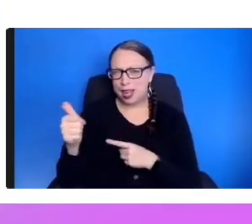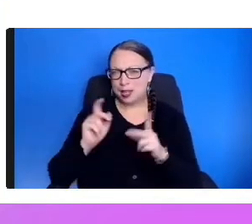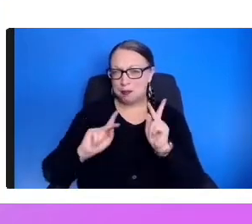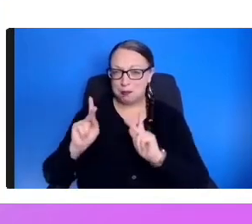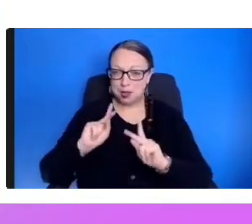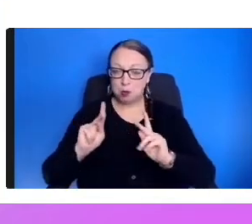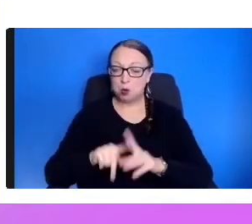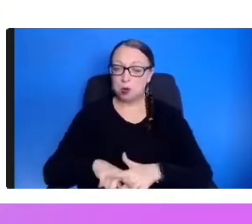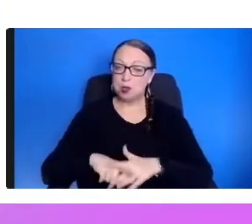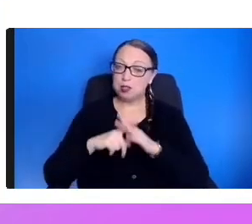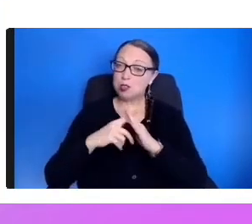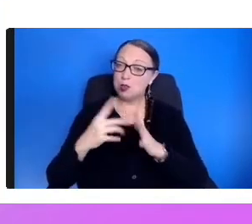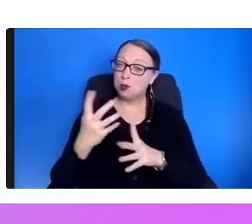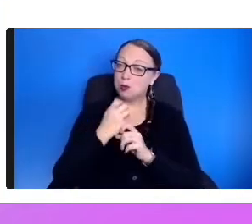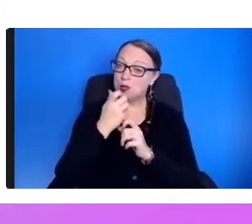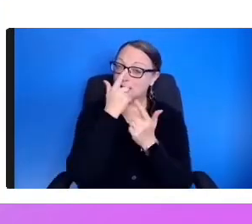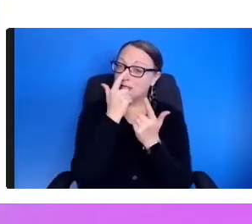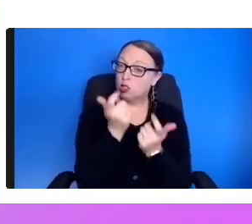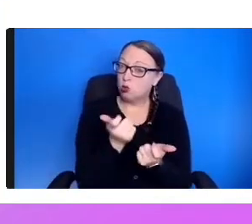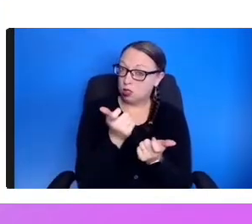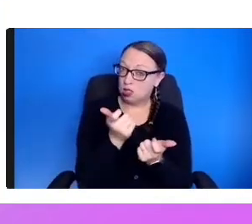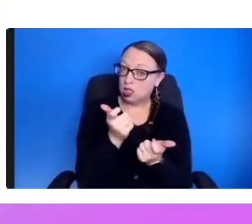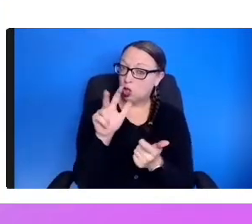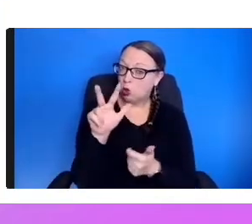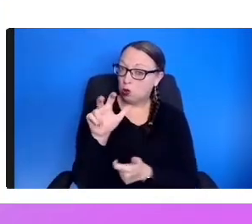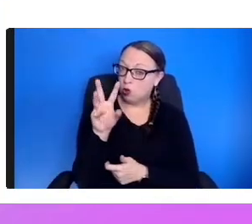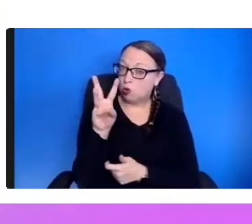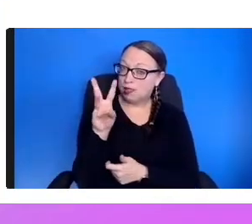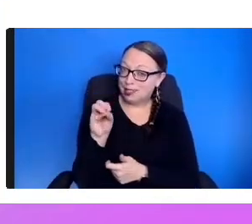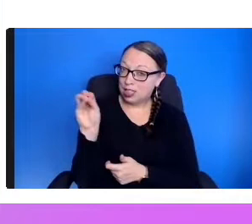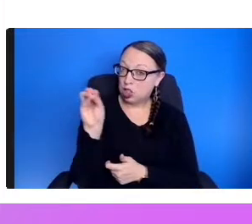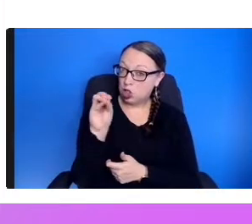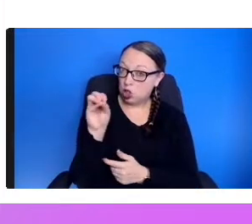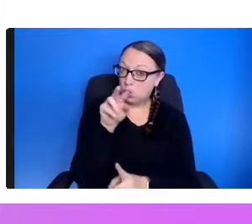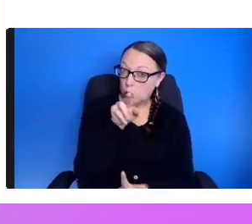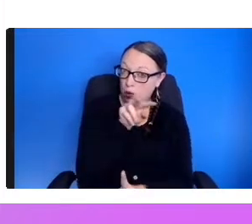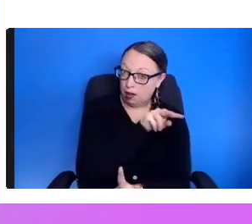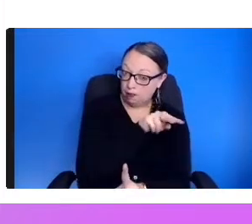some really interesting 360 degree views across that community.